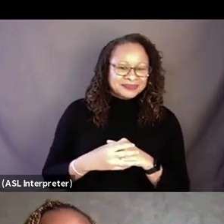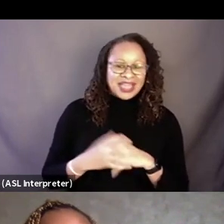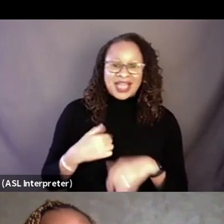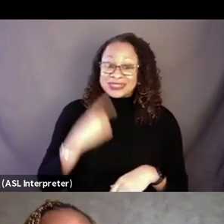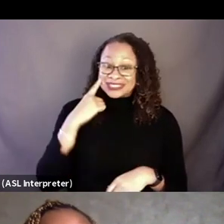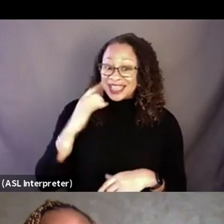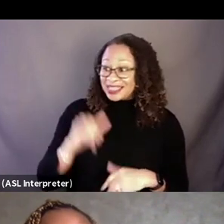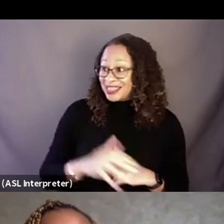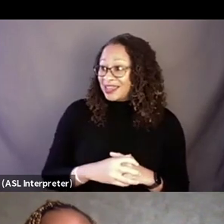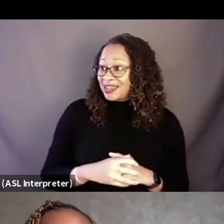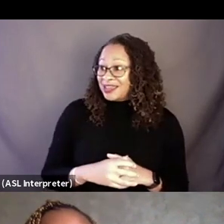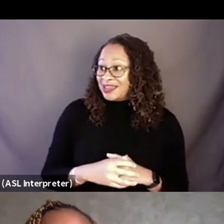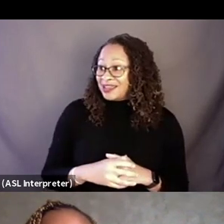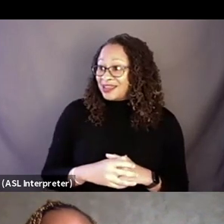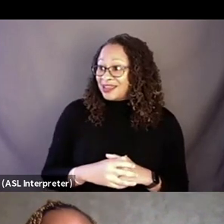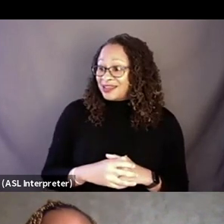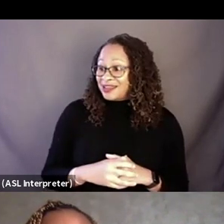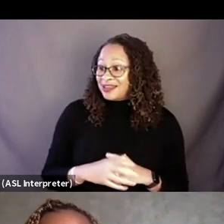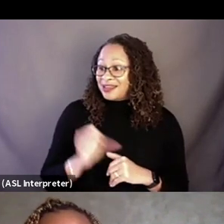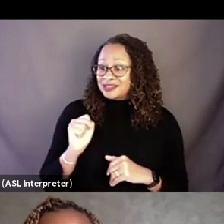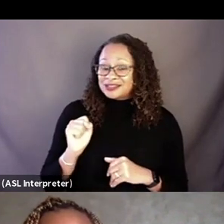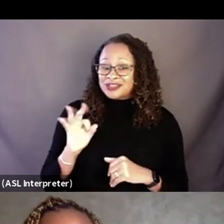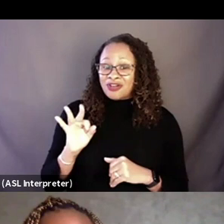I would just say like Softie the journey of Softie